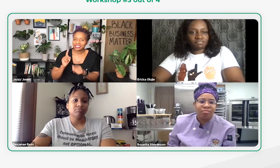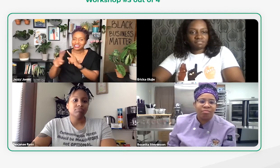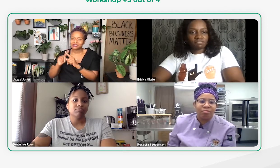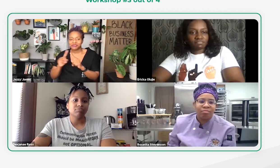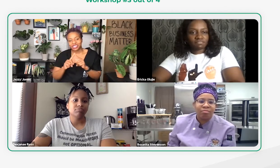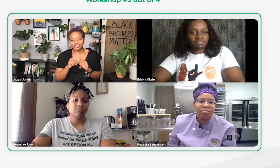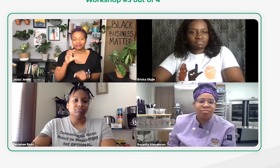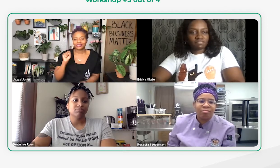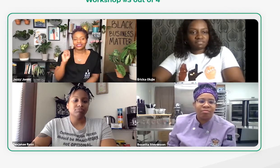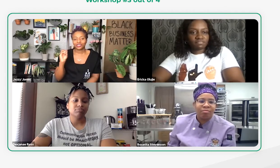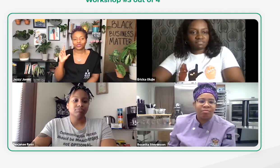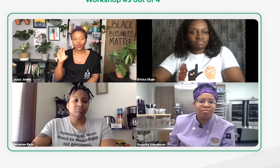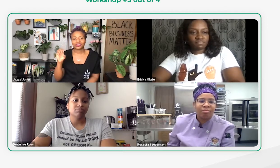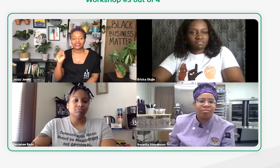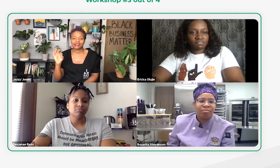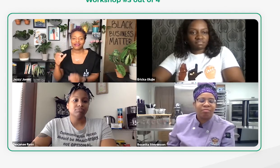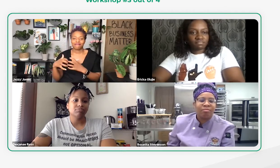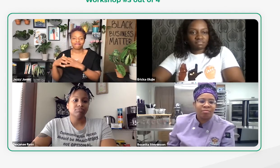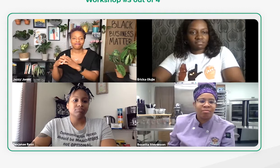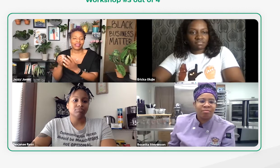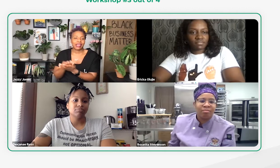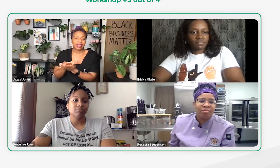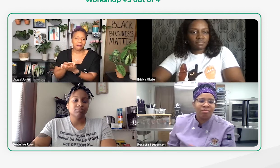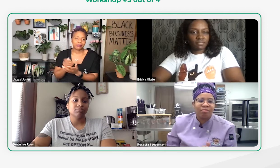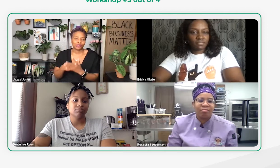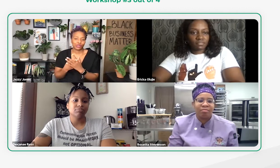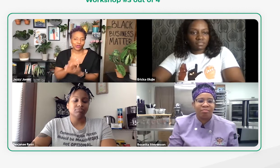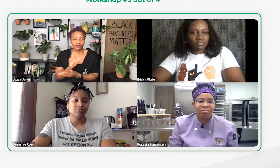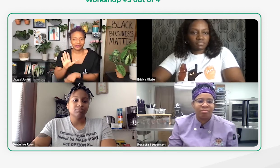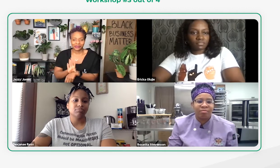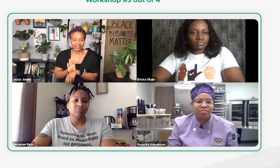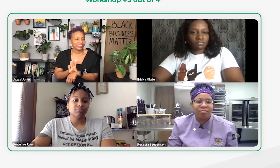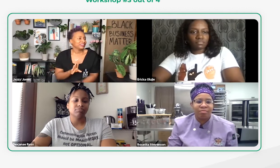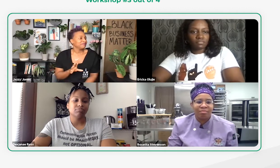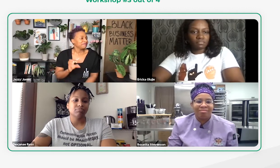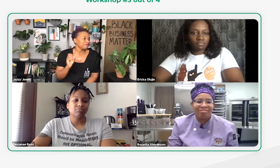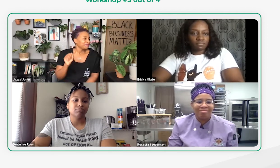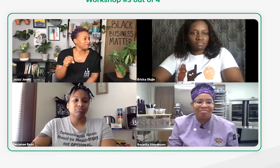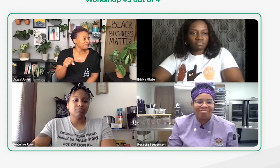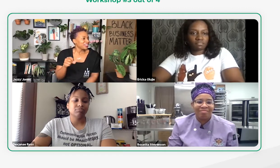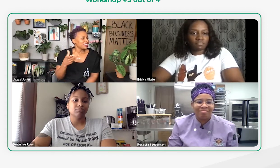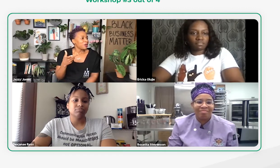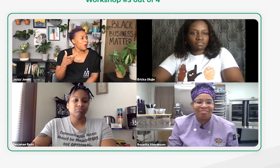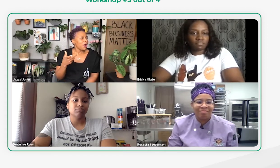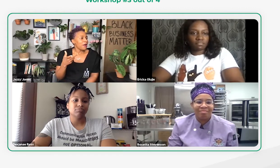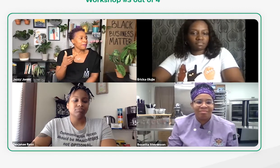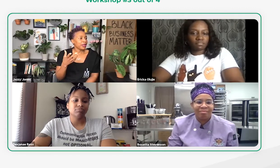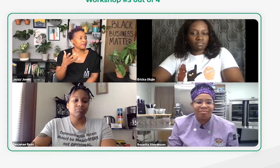Thank you. Now that we have three sources of income to start business